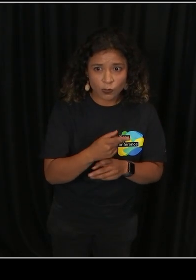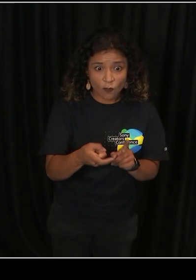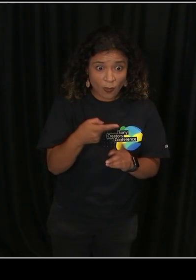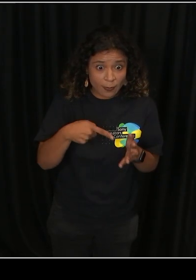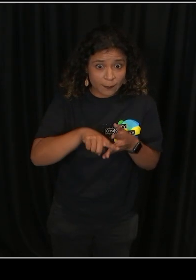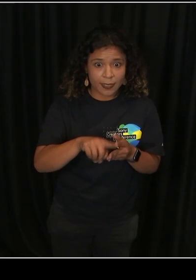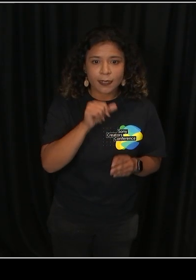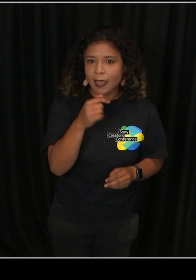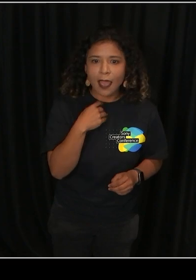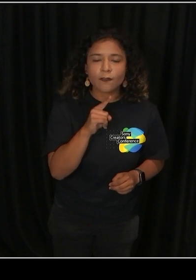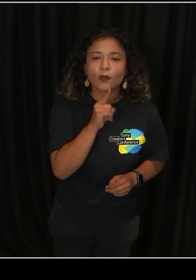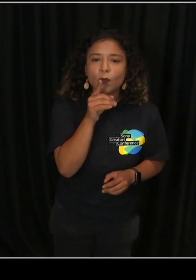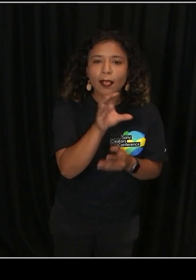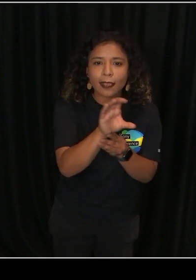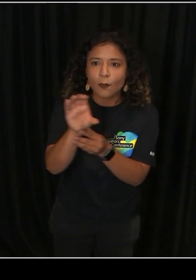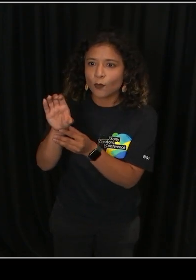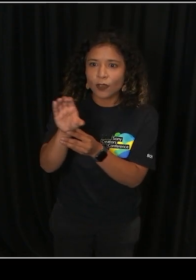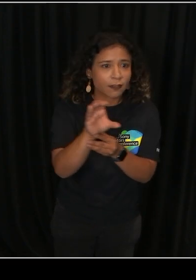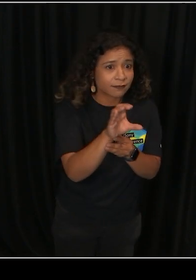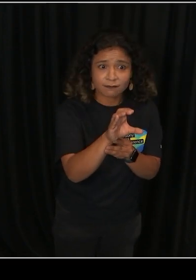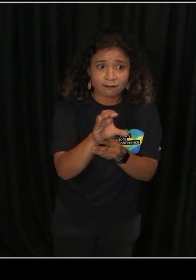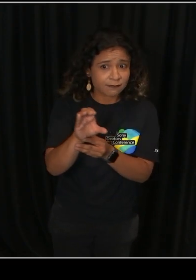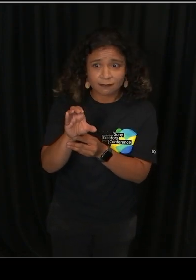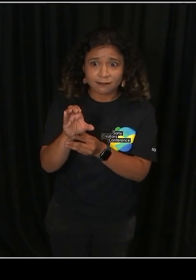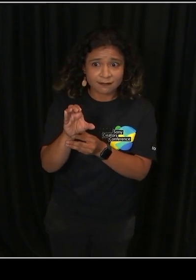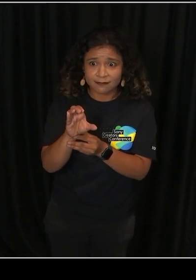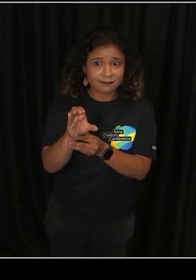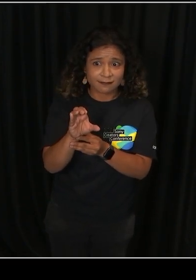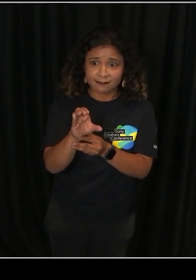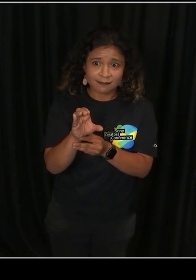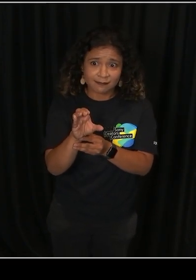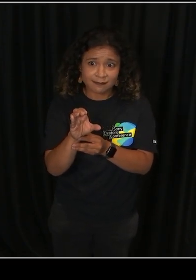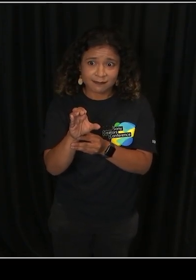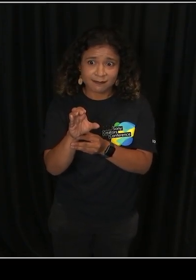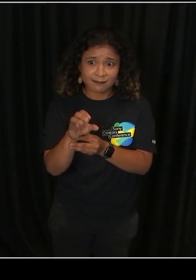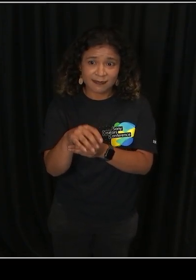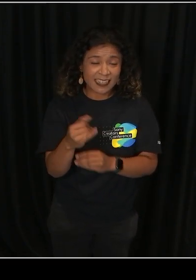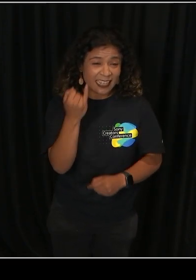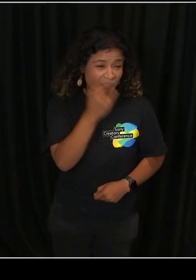This was aimed at a younger generation that doesn't really watch hockey anymore on television.